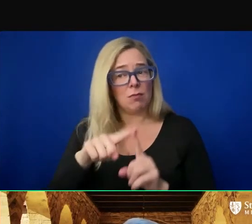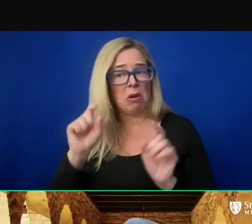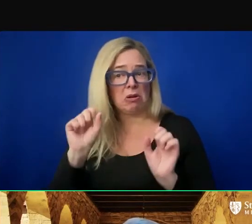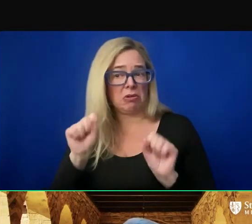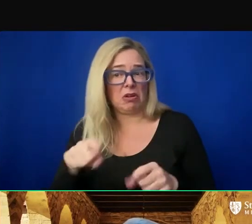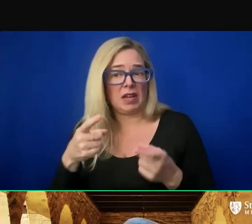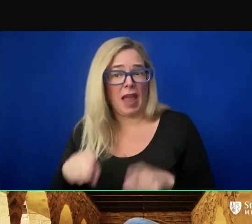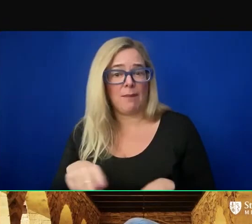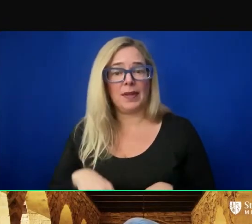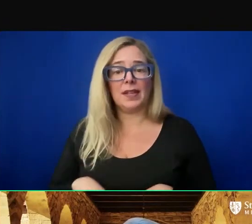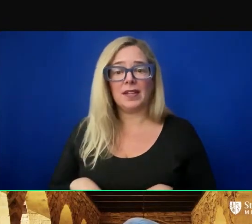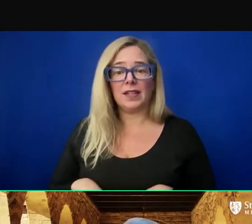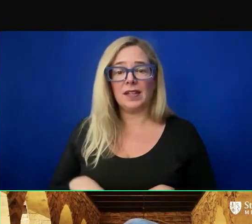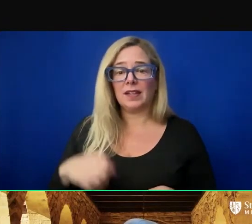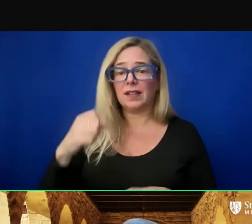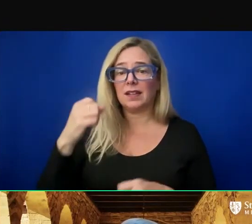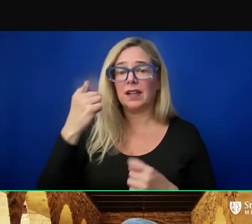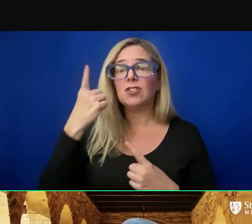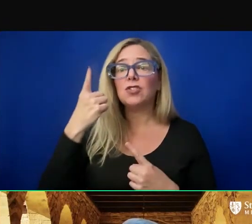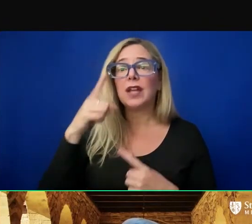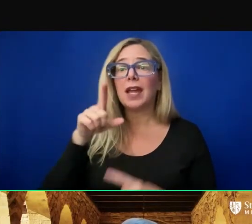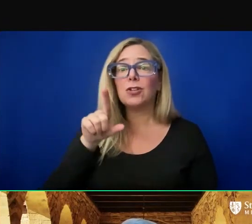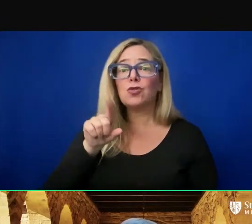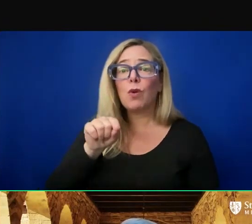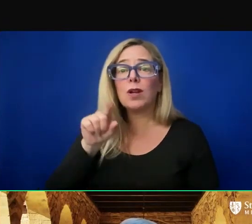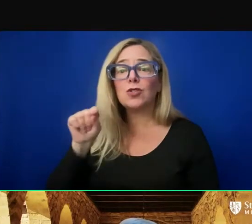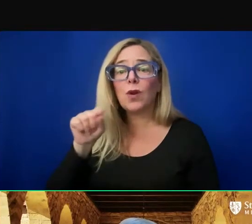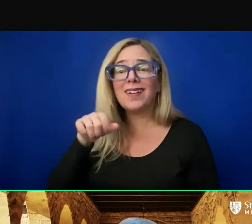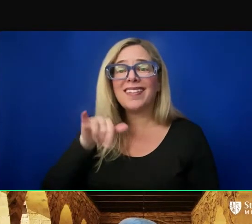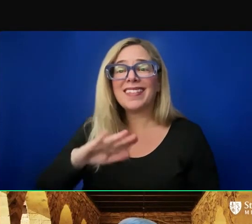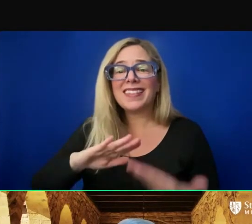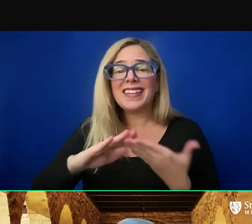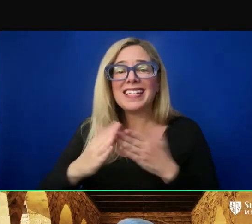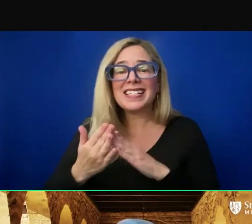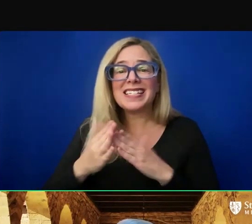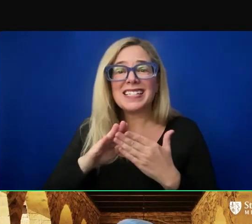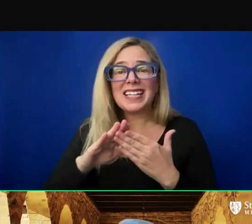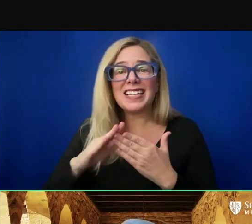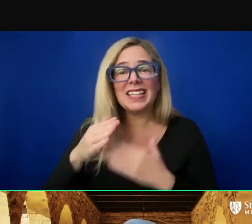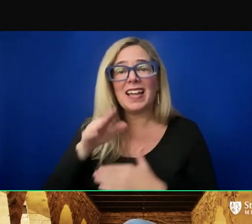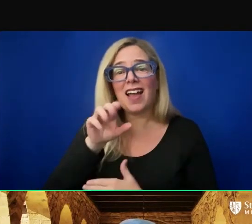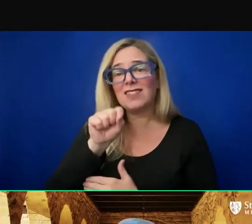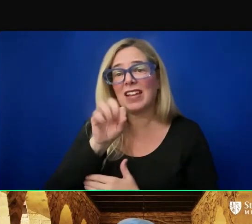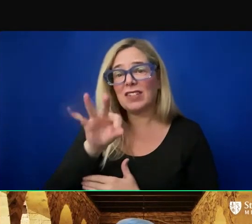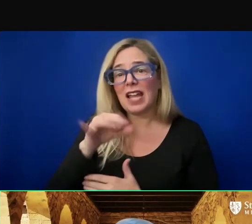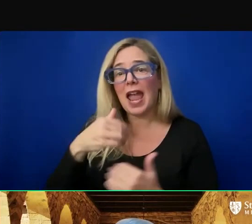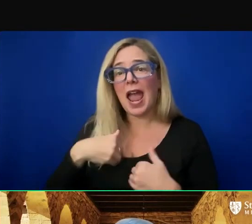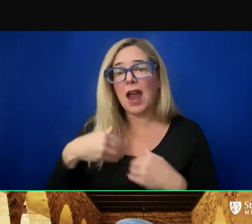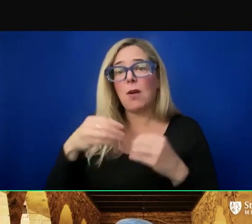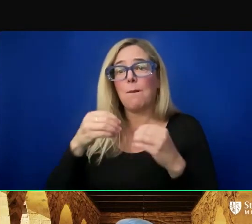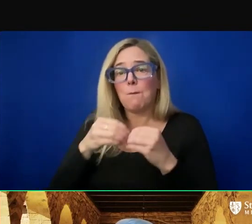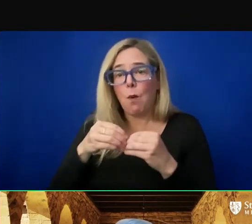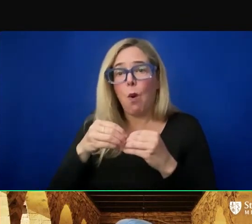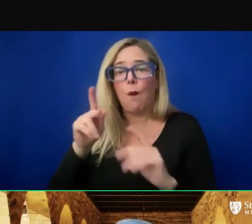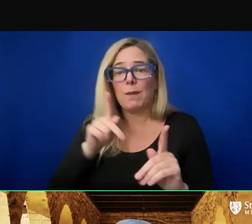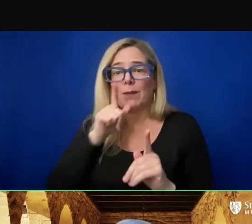county of San Francisco minted more millionaires in one year than it ever had in its history.